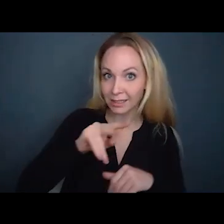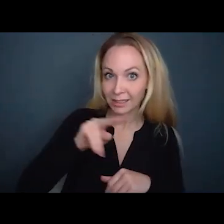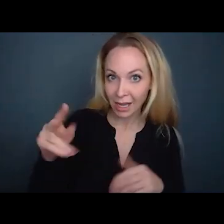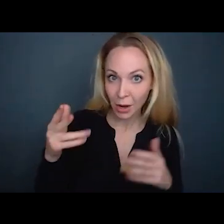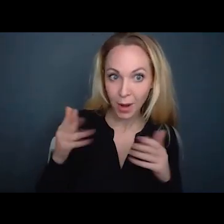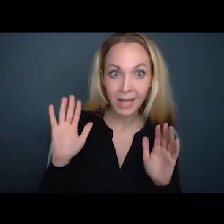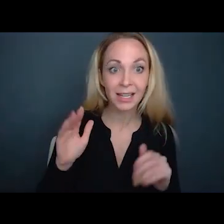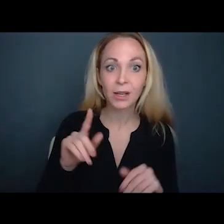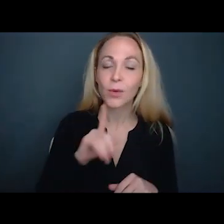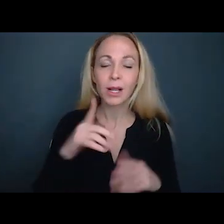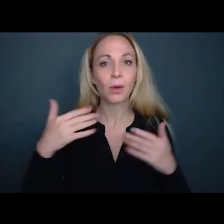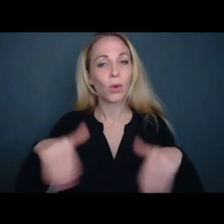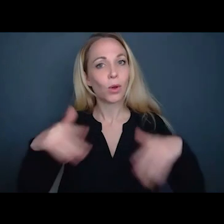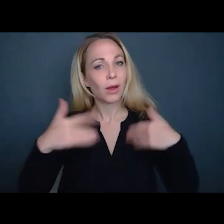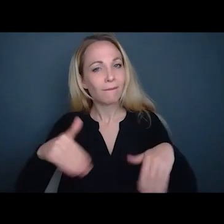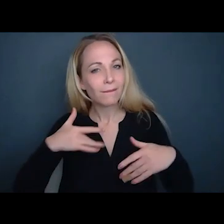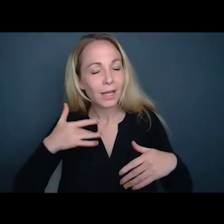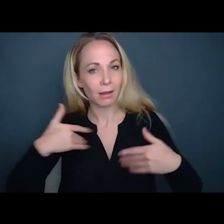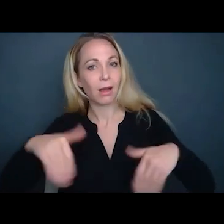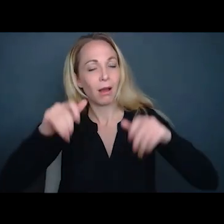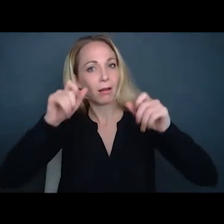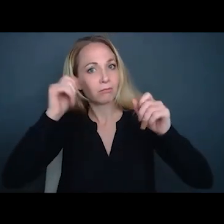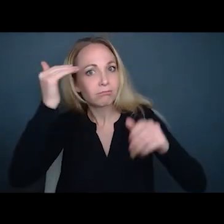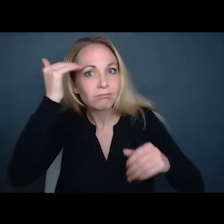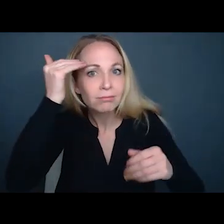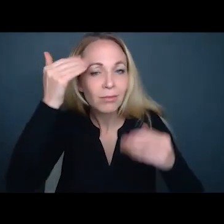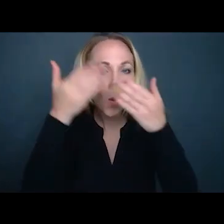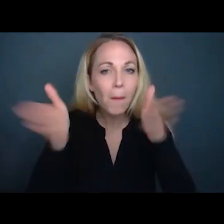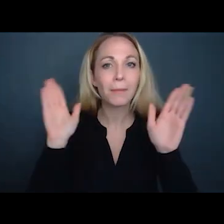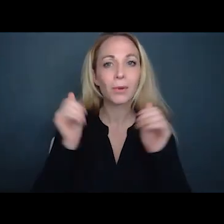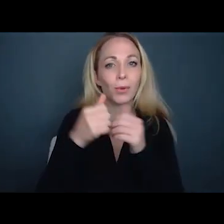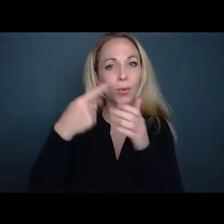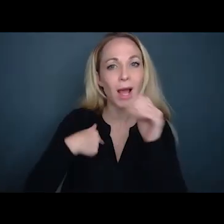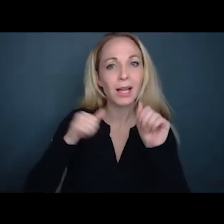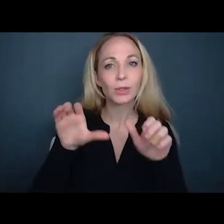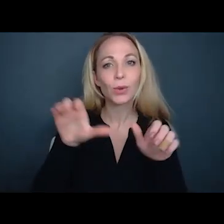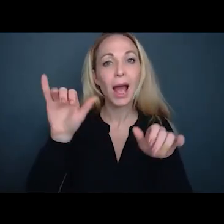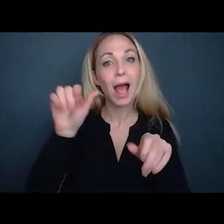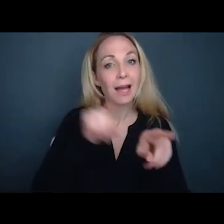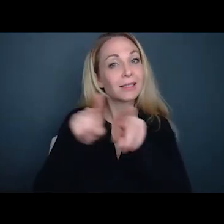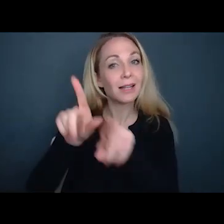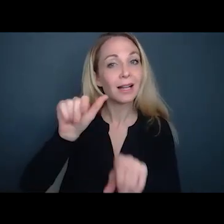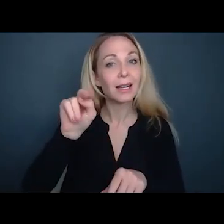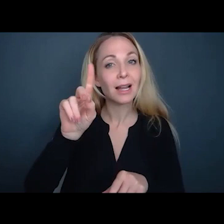It really opened my eyes to what I could do as a landscape designer to bring my identity into my work.